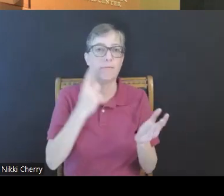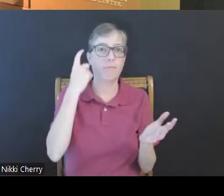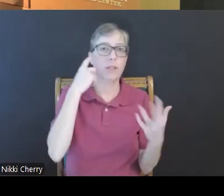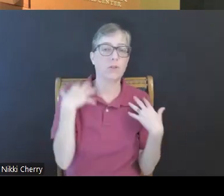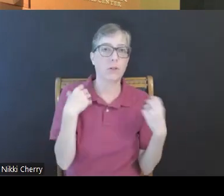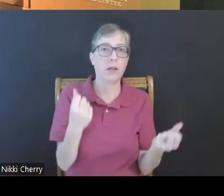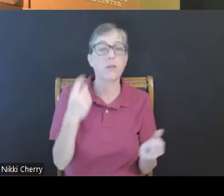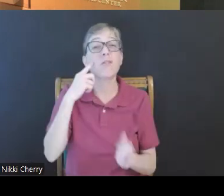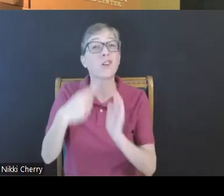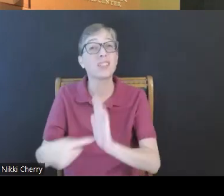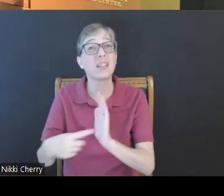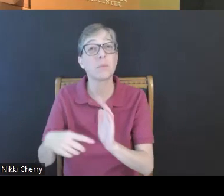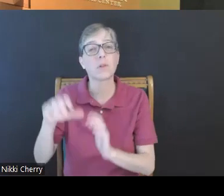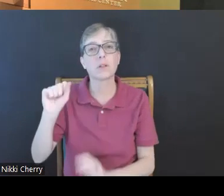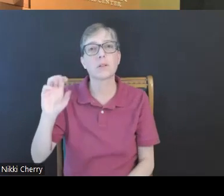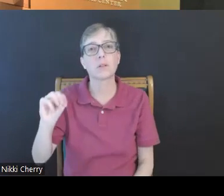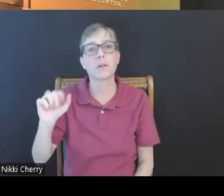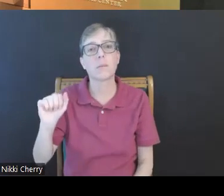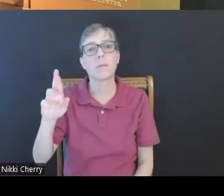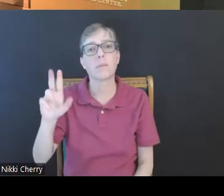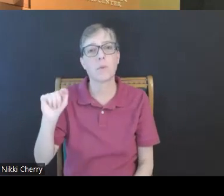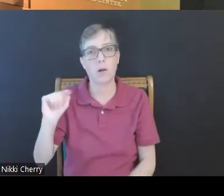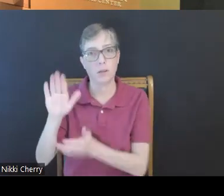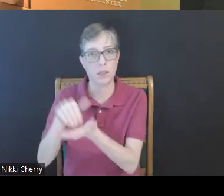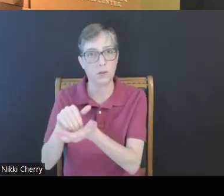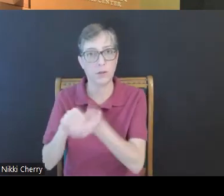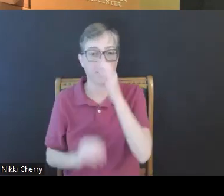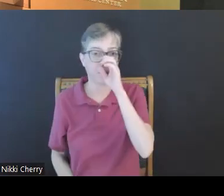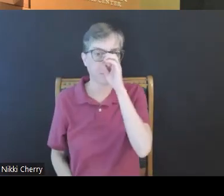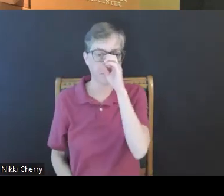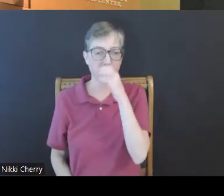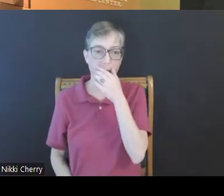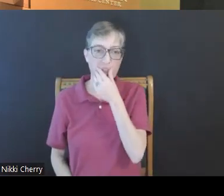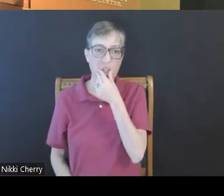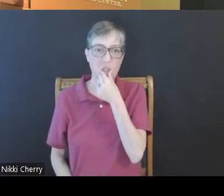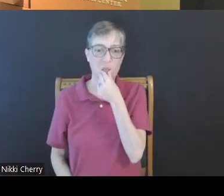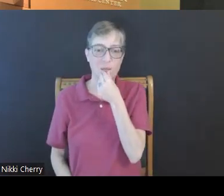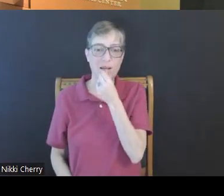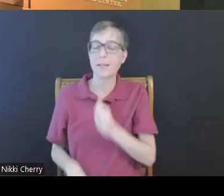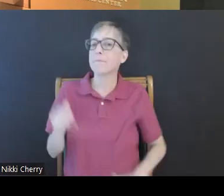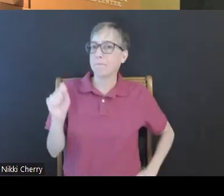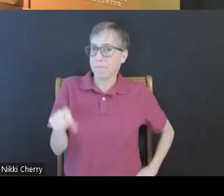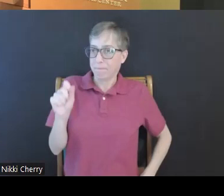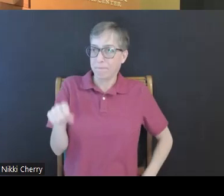Center the smart Center yes you can take mental health anywhere where there are patients so if